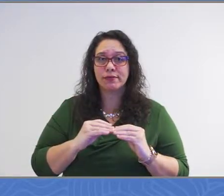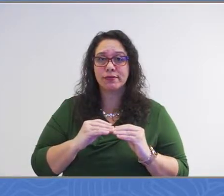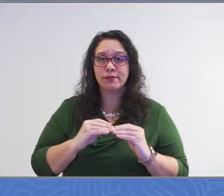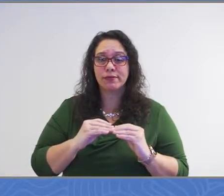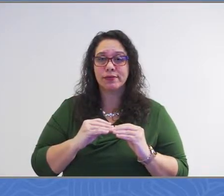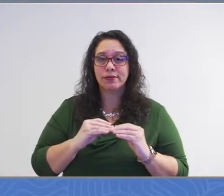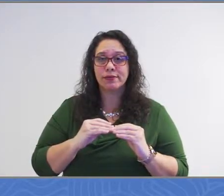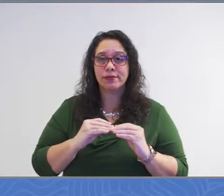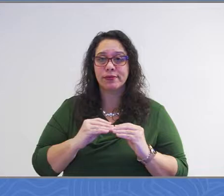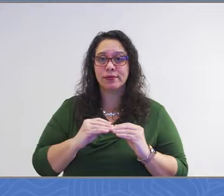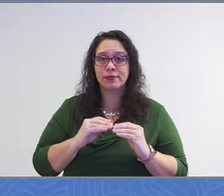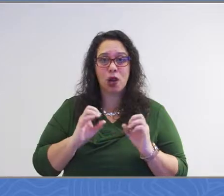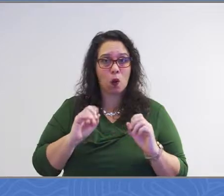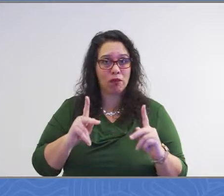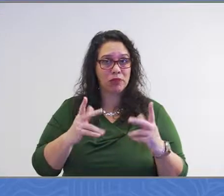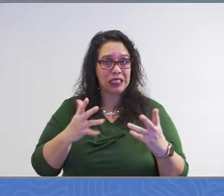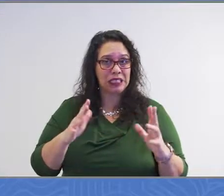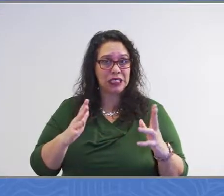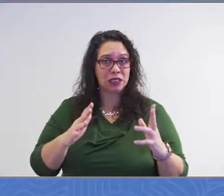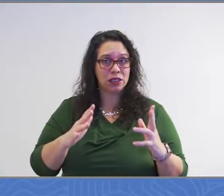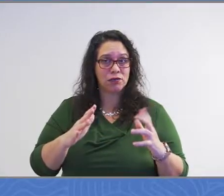Okay, so that's all we have for on the agenda.